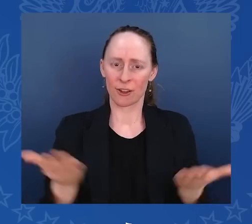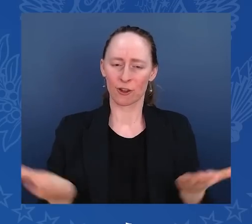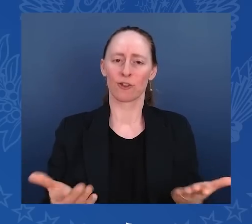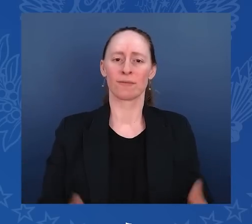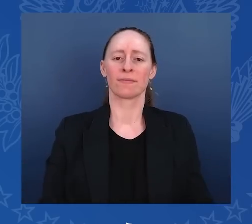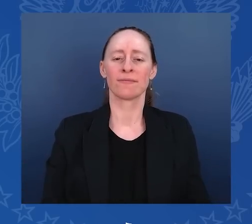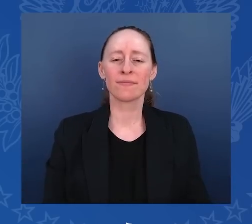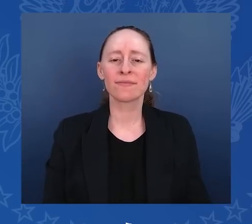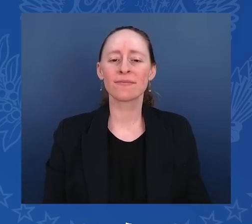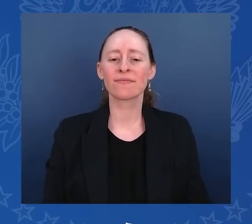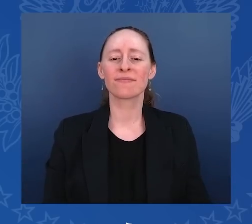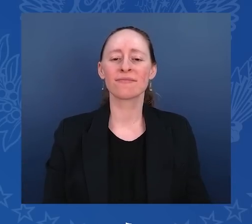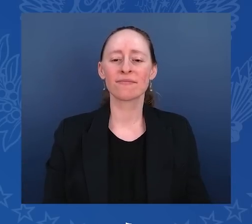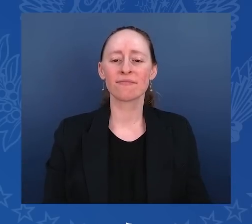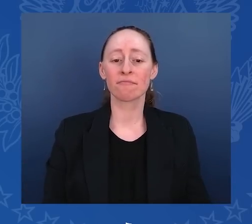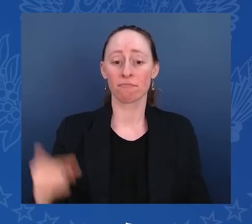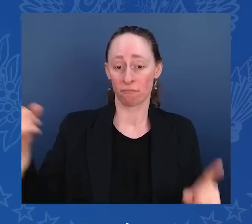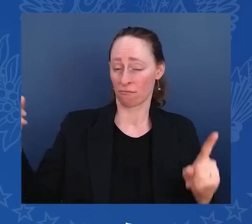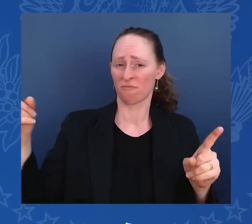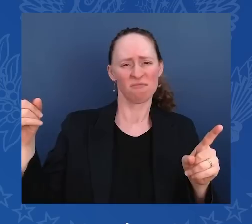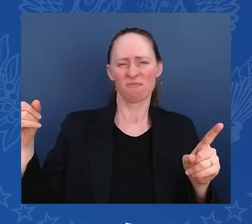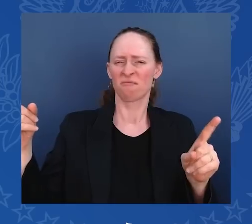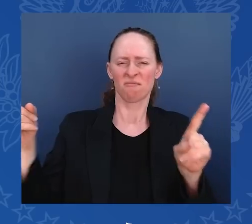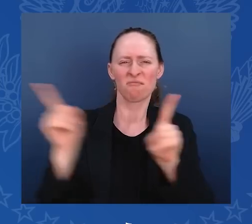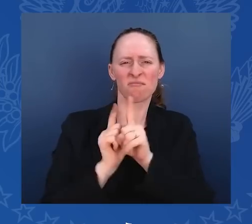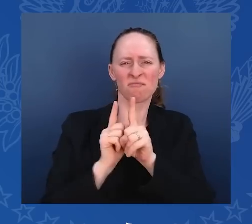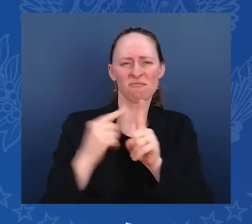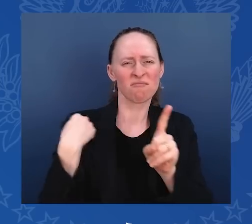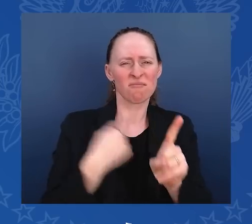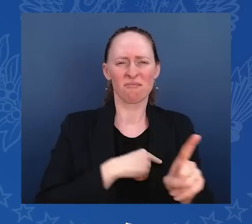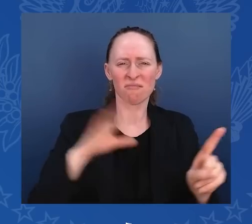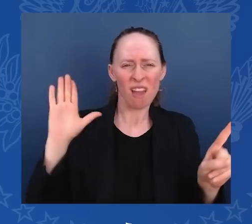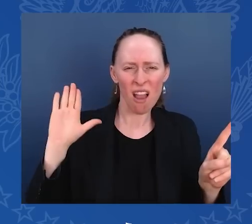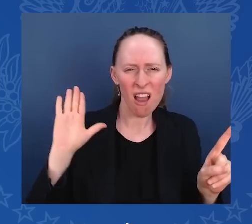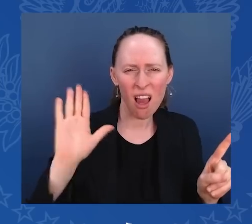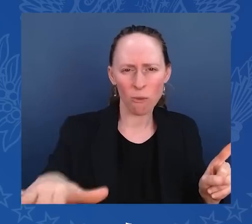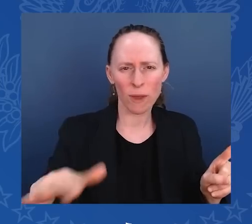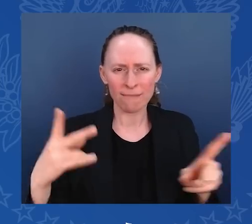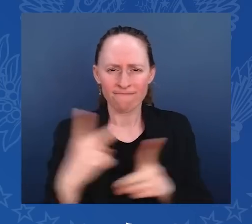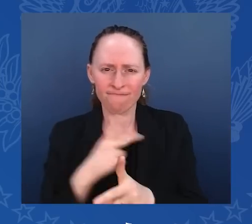Senate Democrats have confirmed 235 judges,